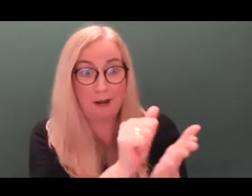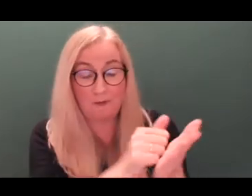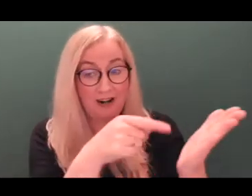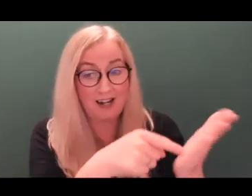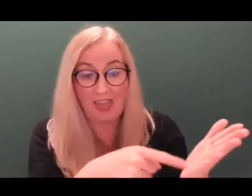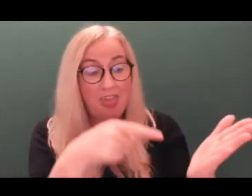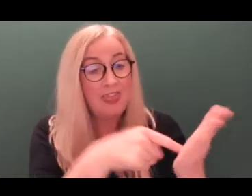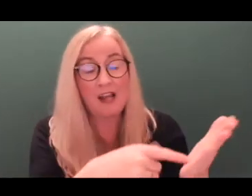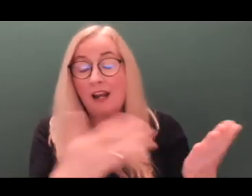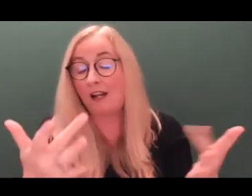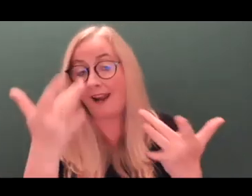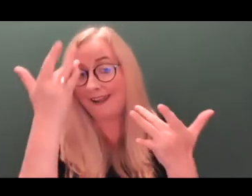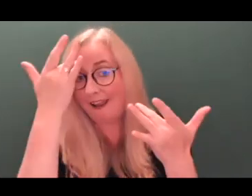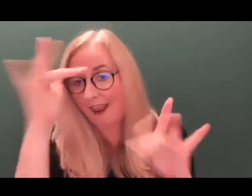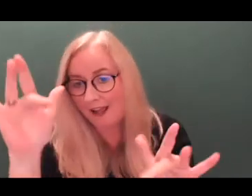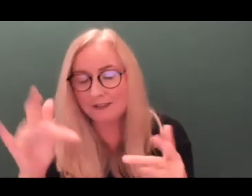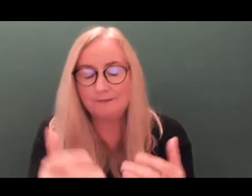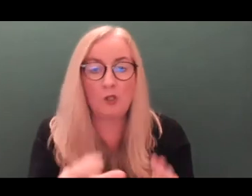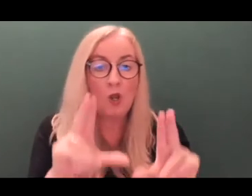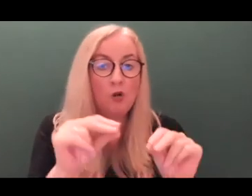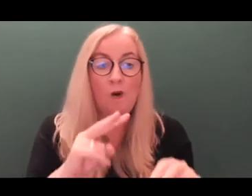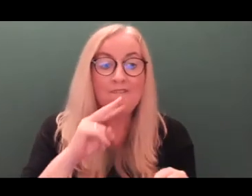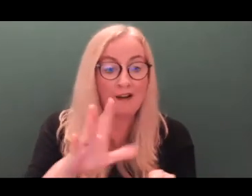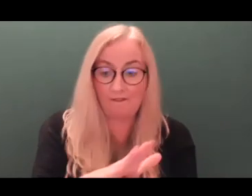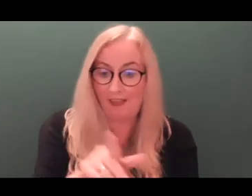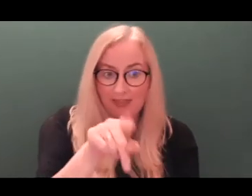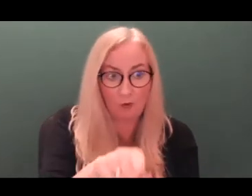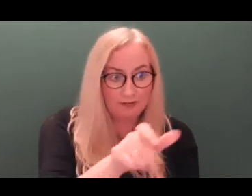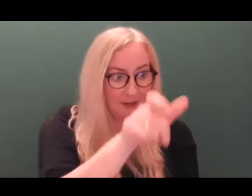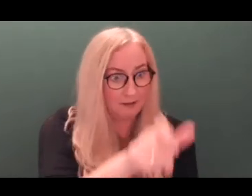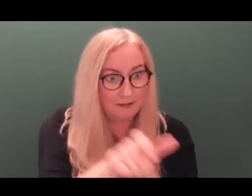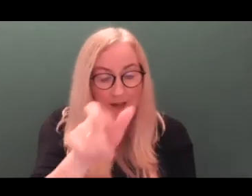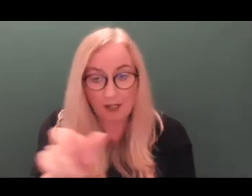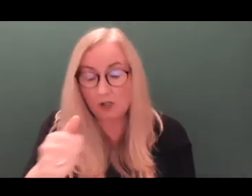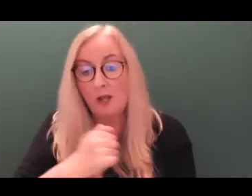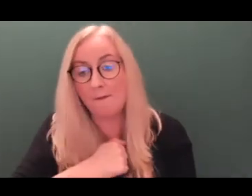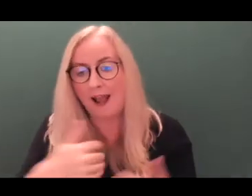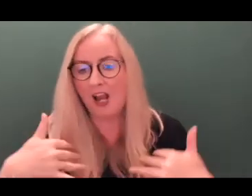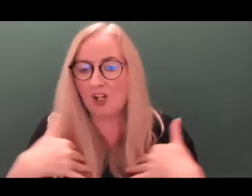neglected and there was no voice for them. And I suppose my concern is I am delighted this act is